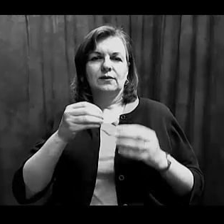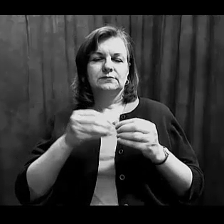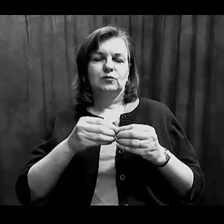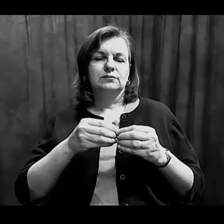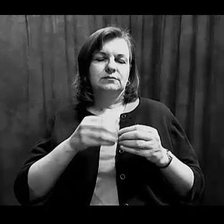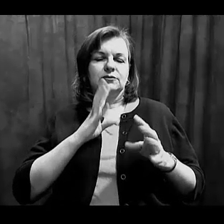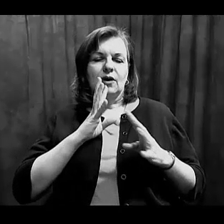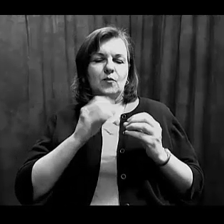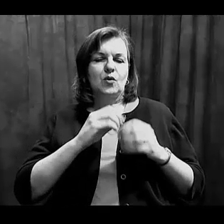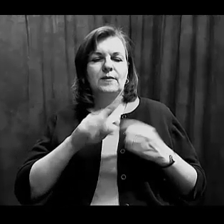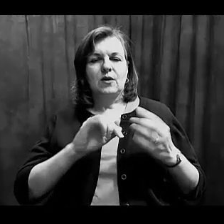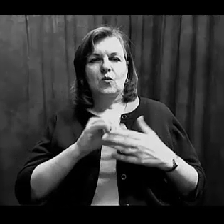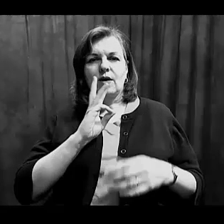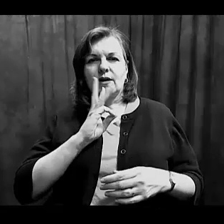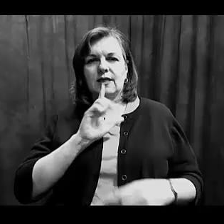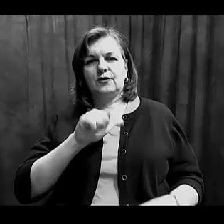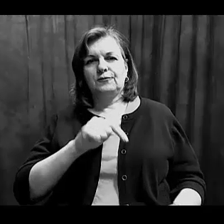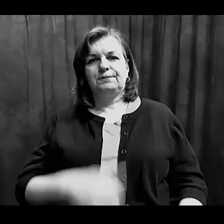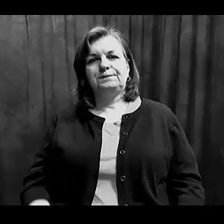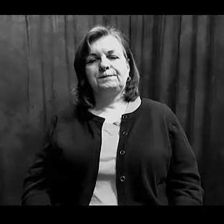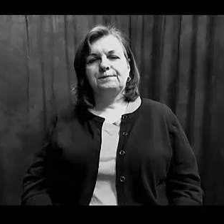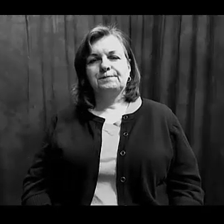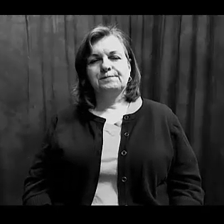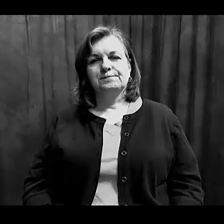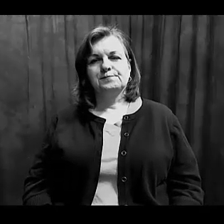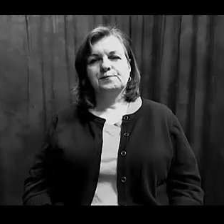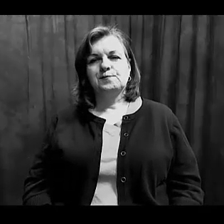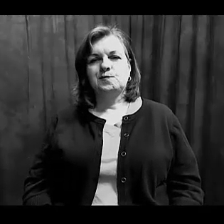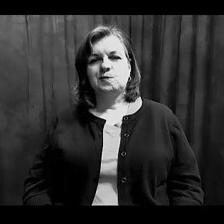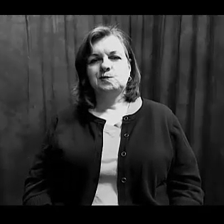we will come back to water later